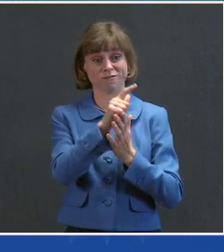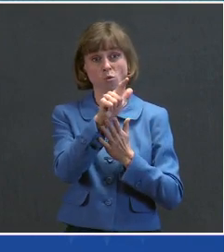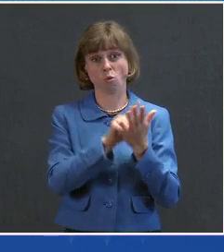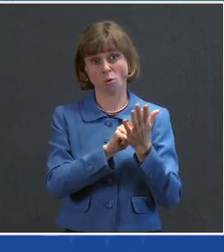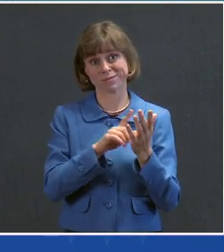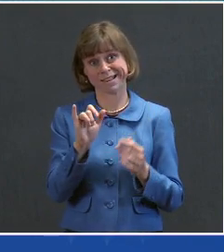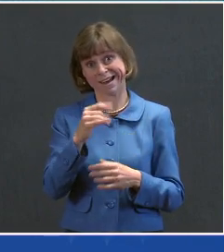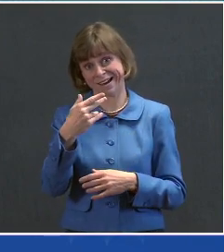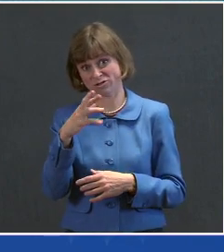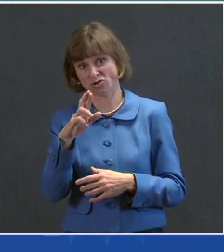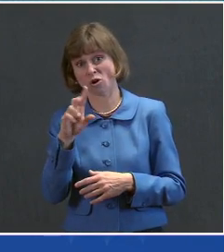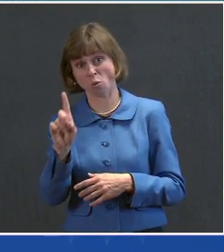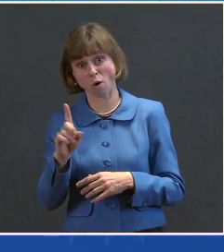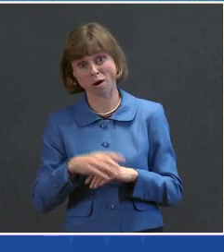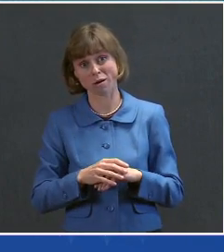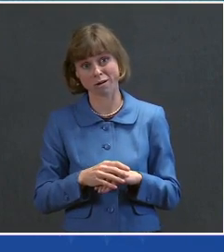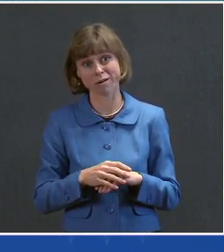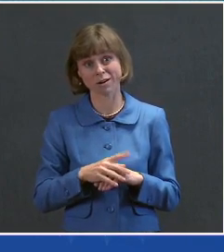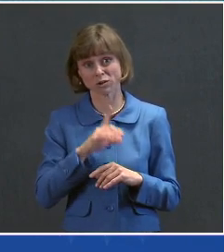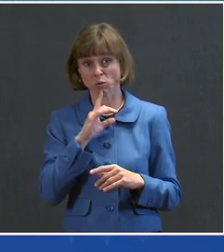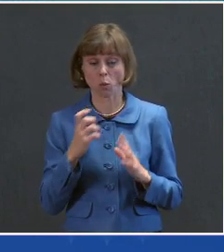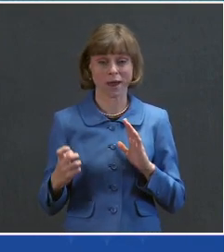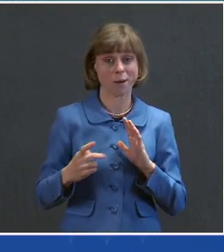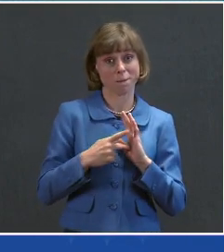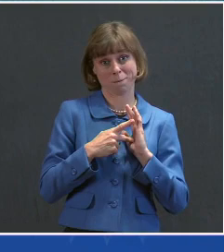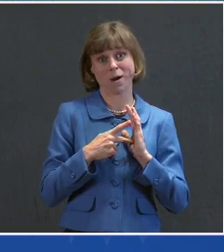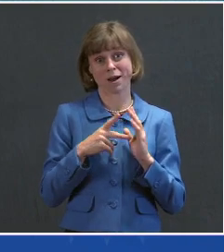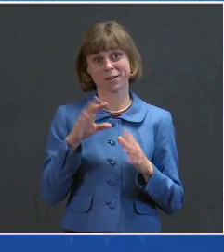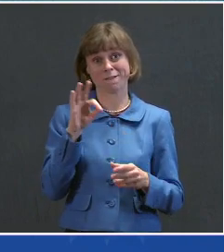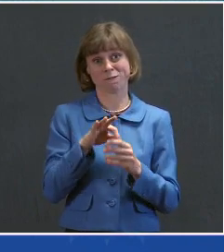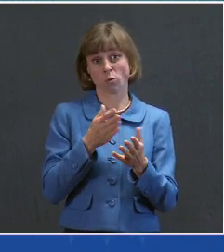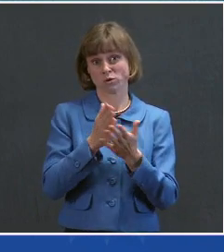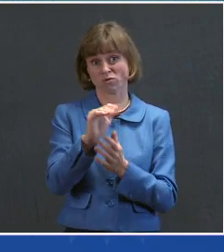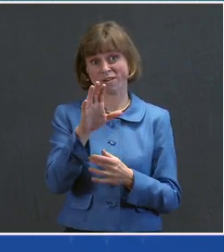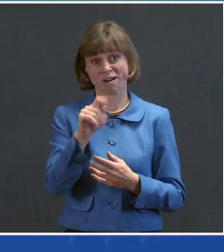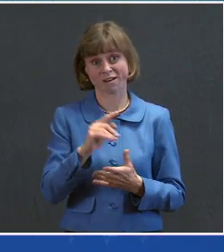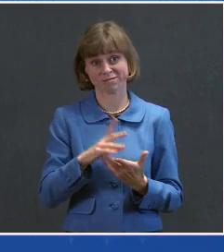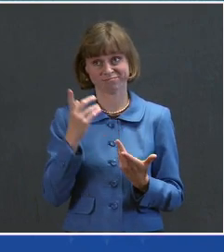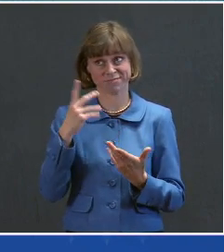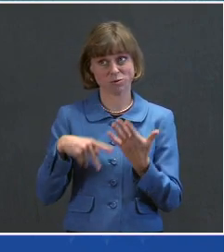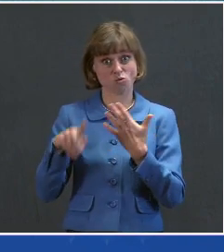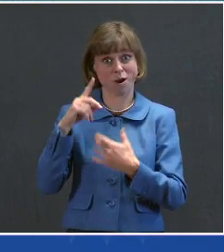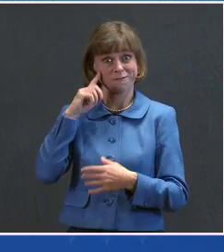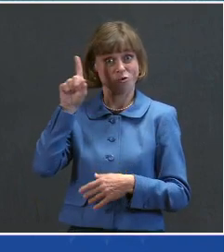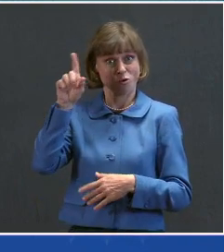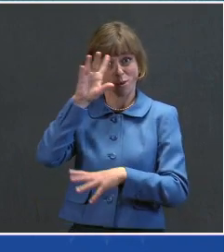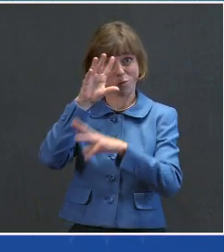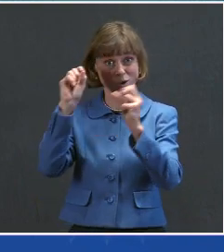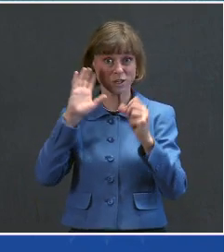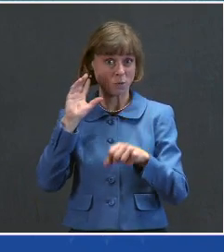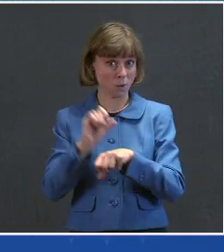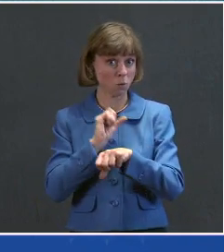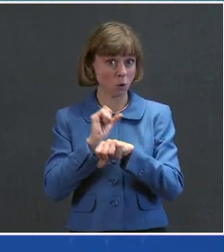and restore the Voting Rights Act. And so it is a priority to the President, something he'll be working with members of Congress